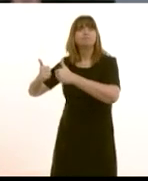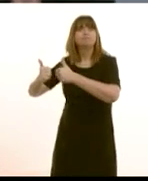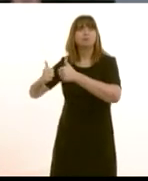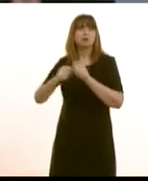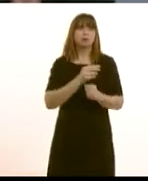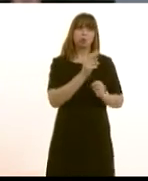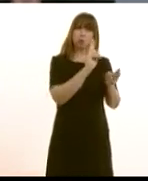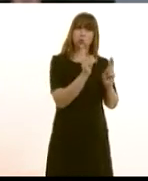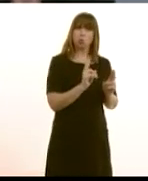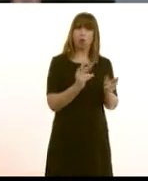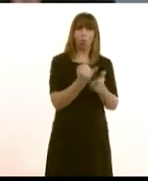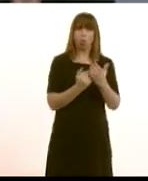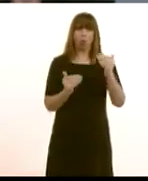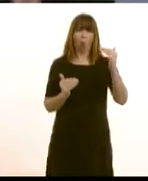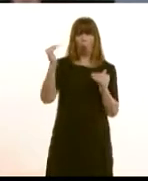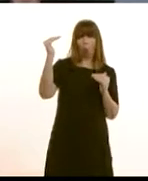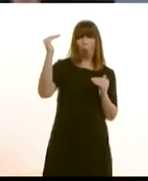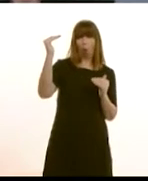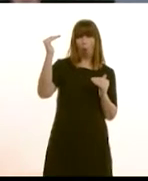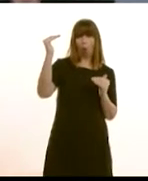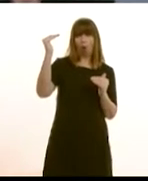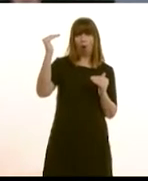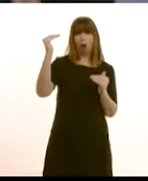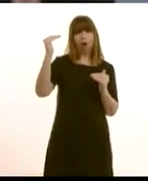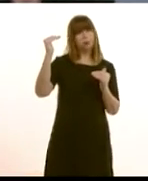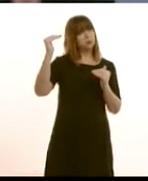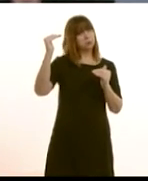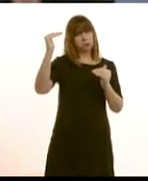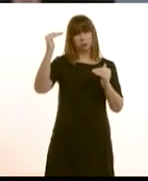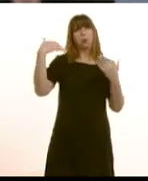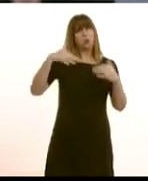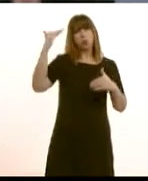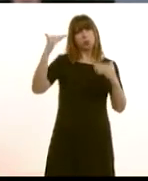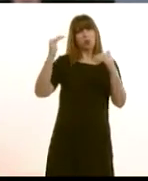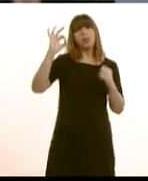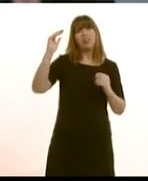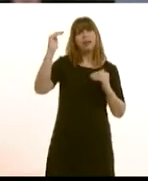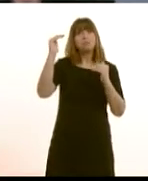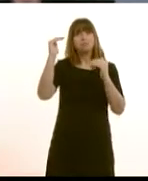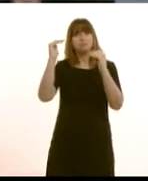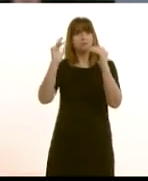that are not doing so good; the gap is still considerable. And there is a polarisation